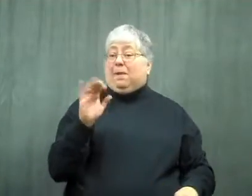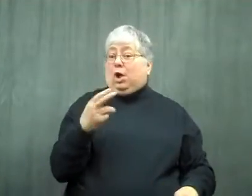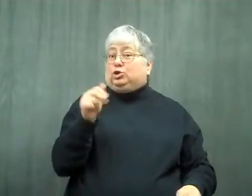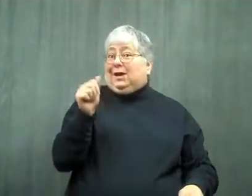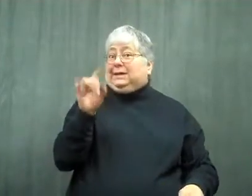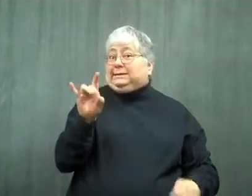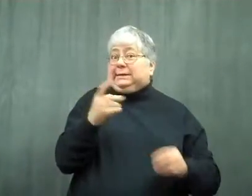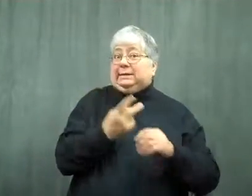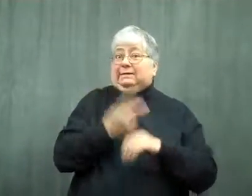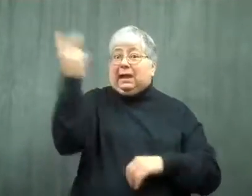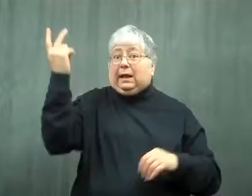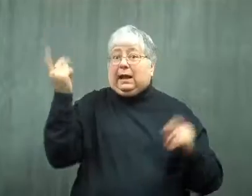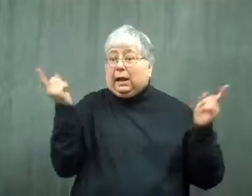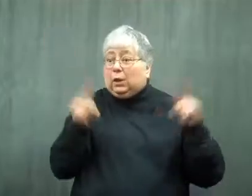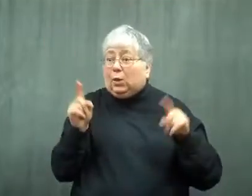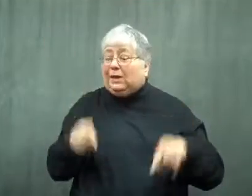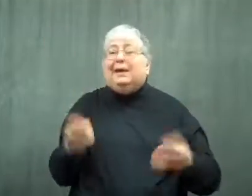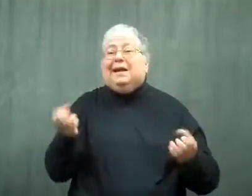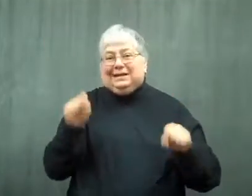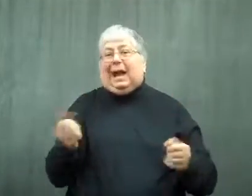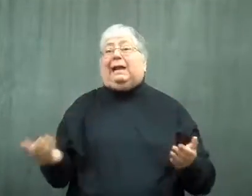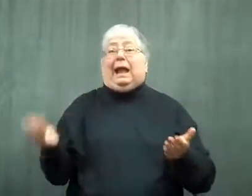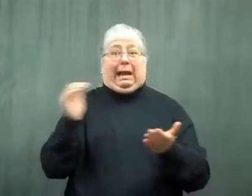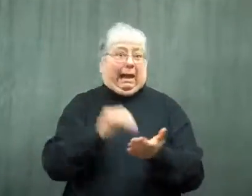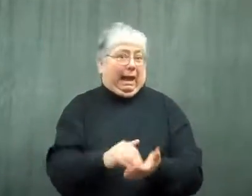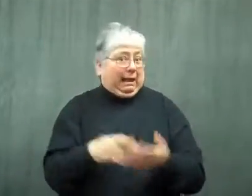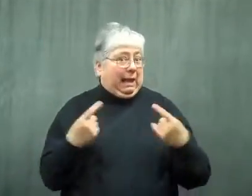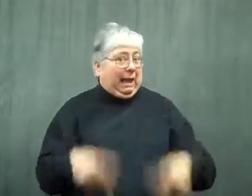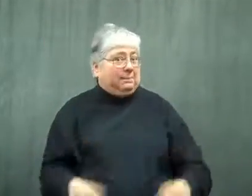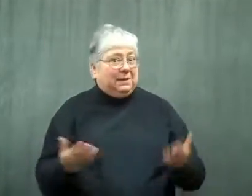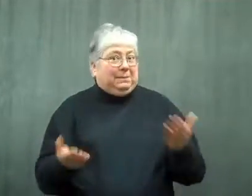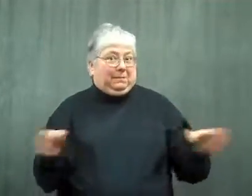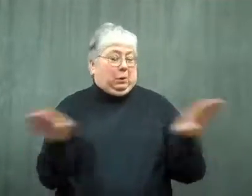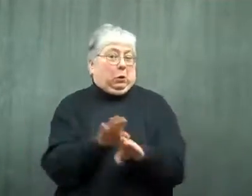If no agreement is reached by then, the government could again face a shut down,